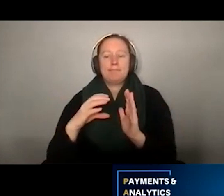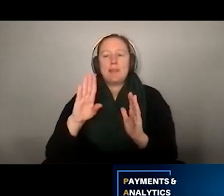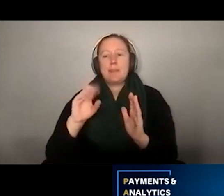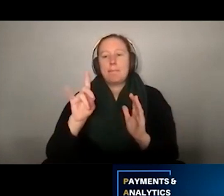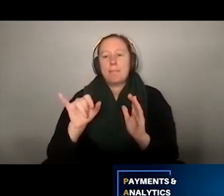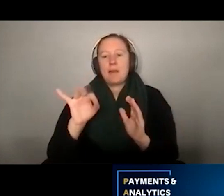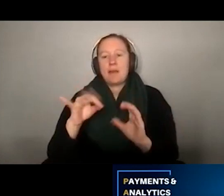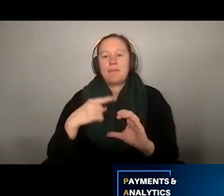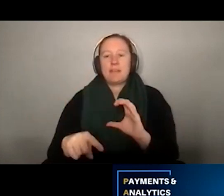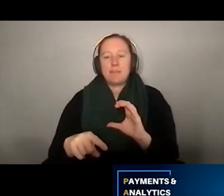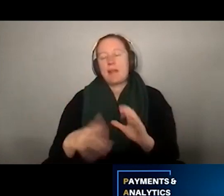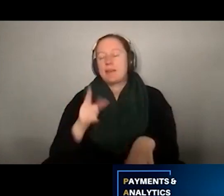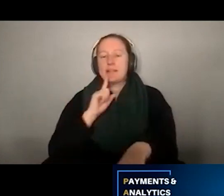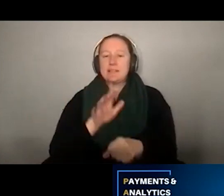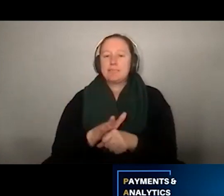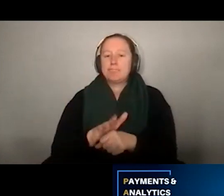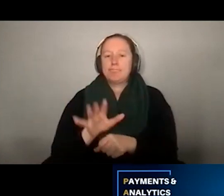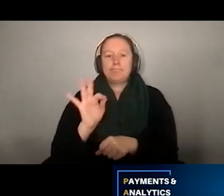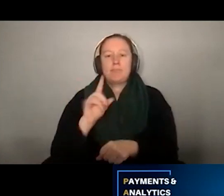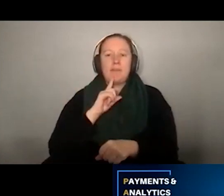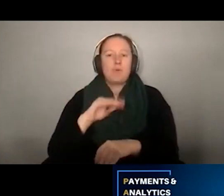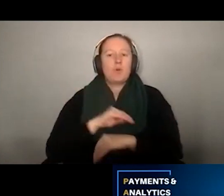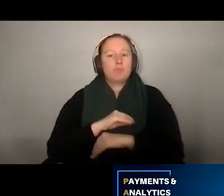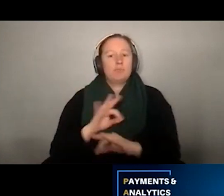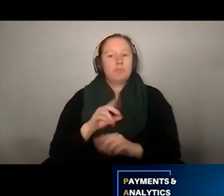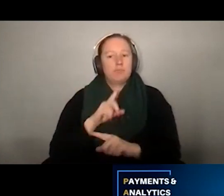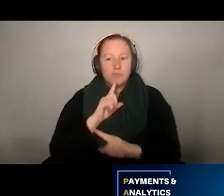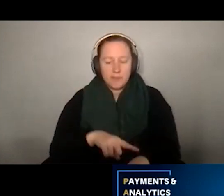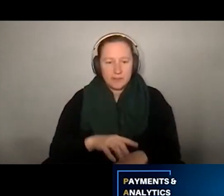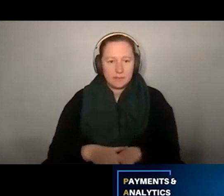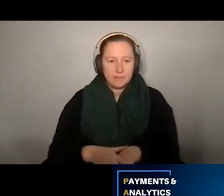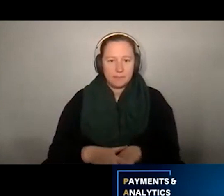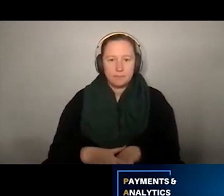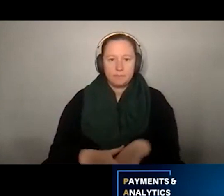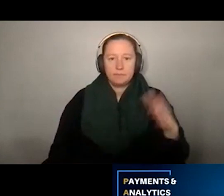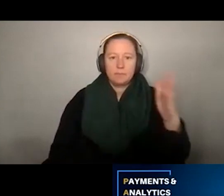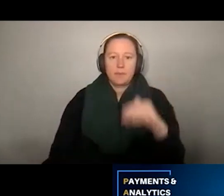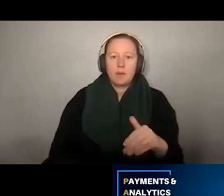be sufficient to be recorded as a response. Jeremy Leffler: Sticking with program income,